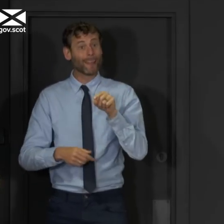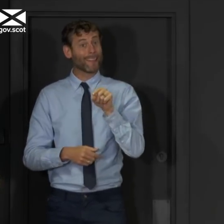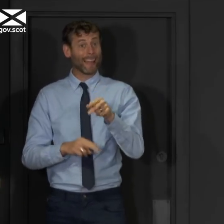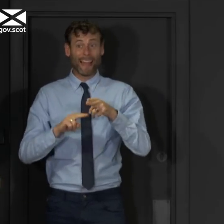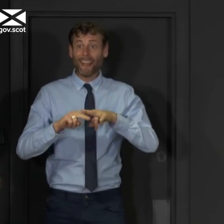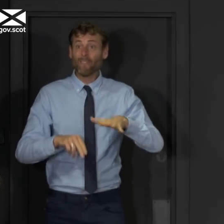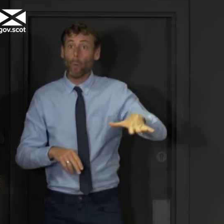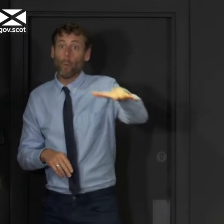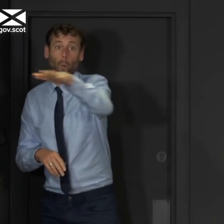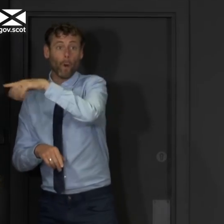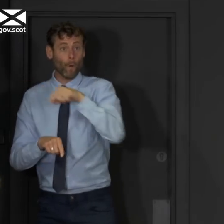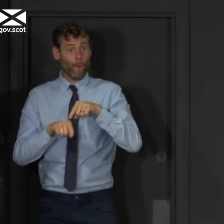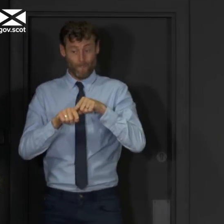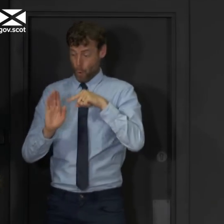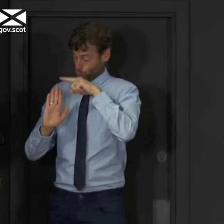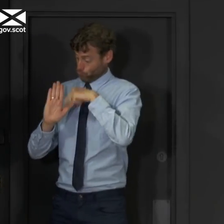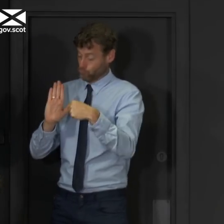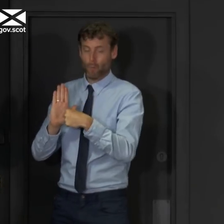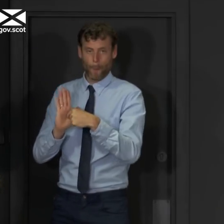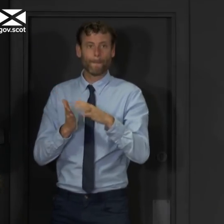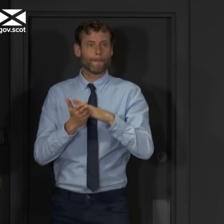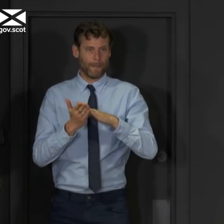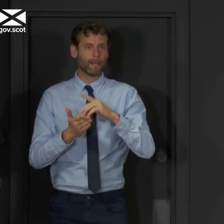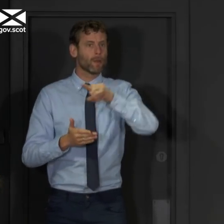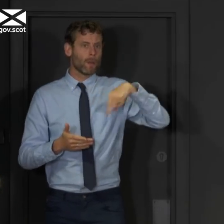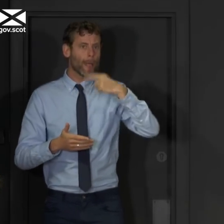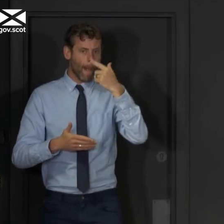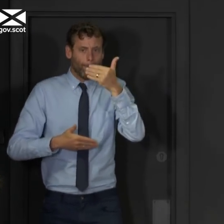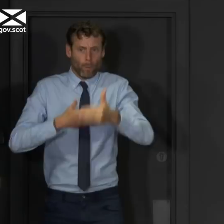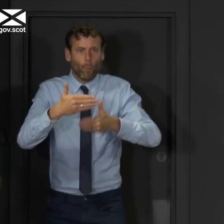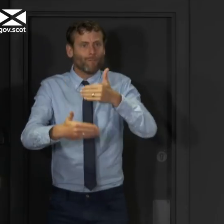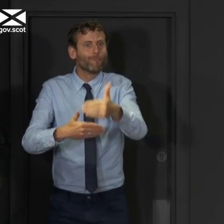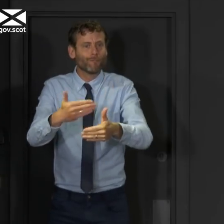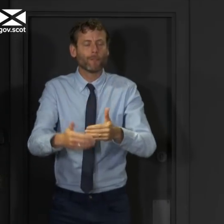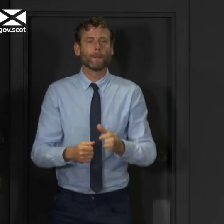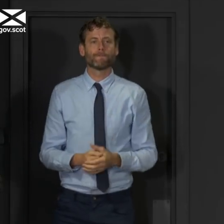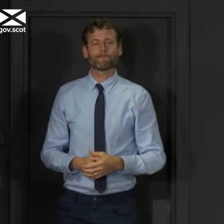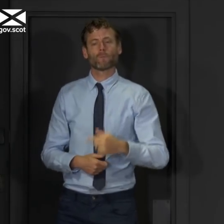to lower levels than it is even now. Now one area where we judge we can make some